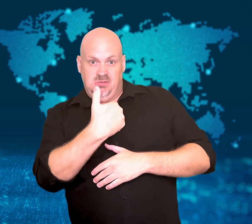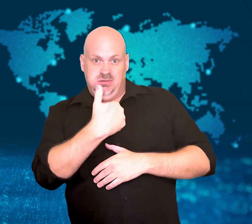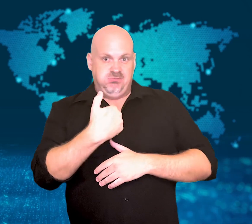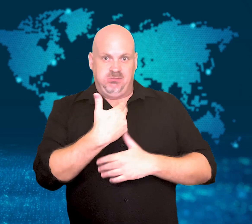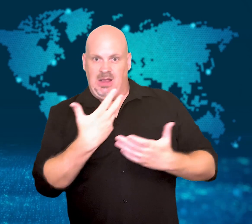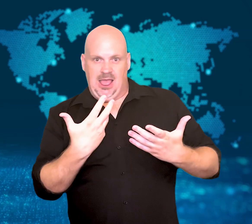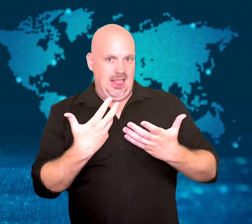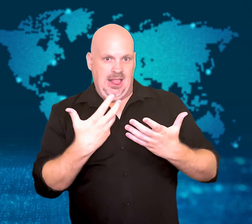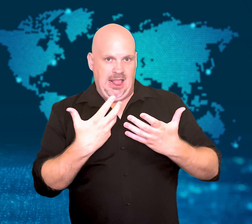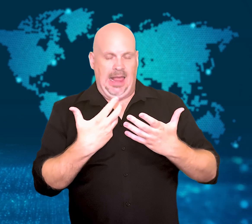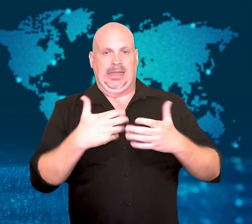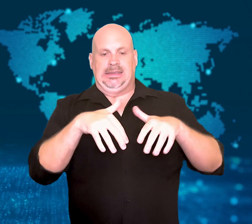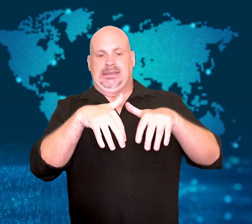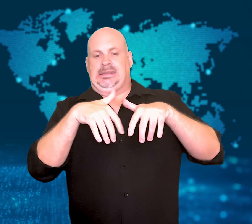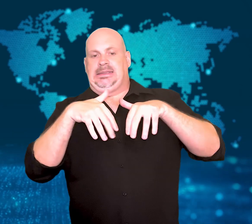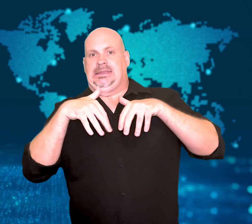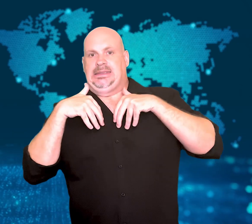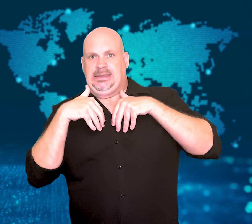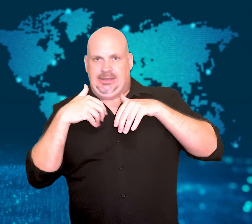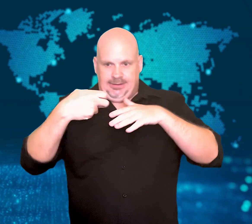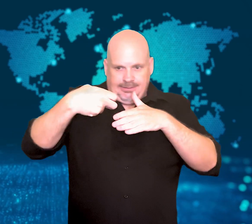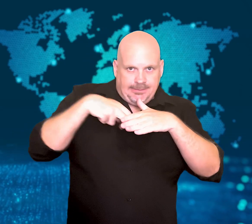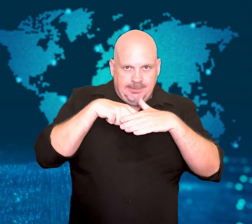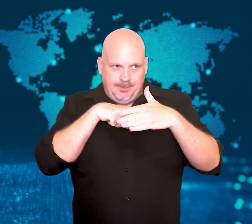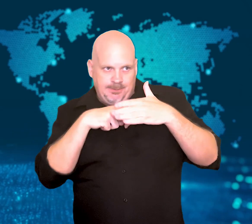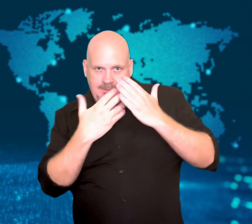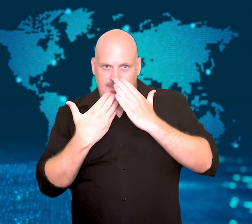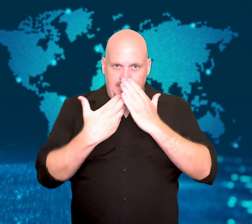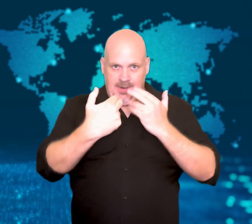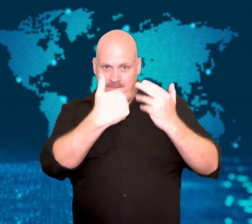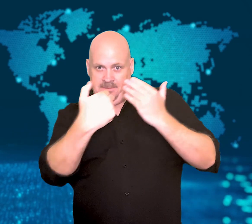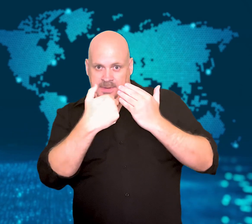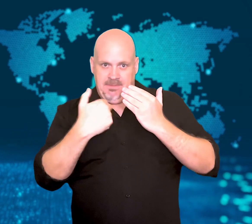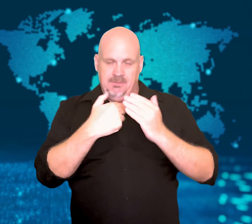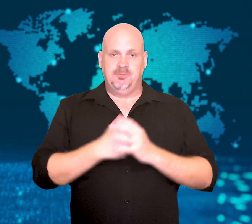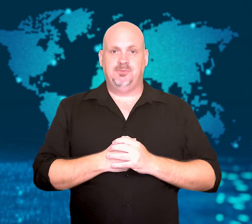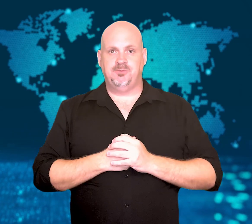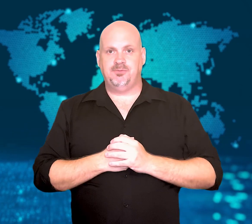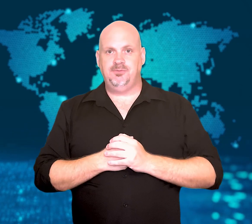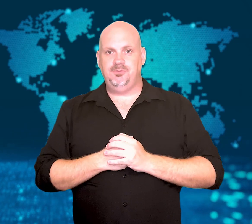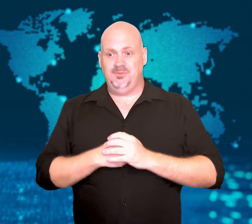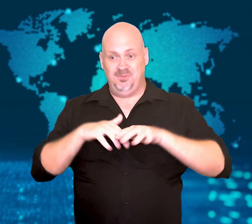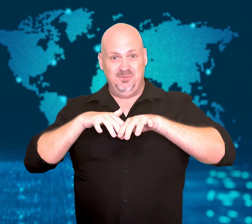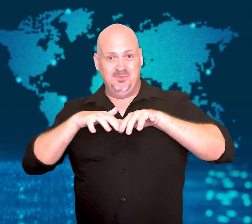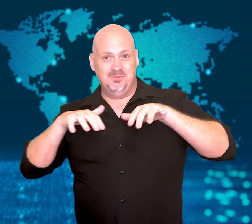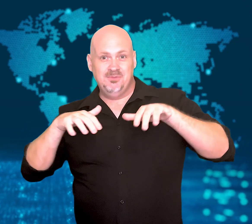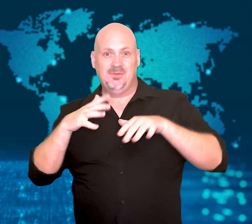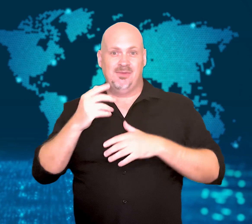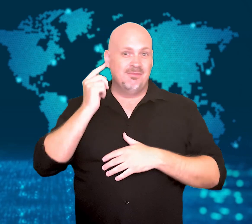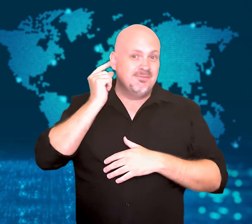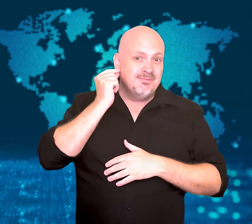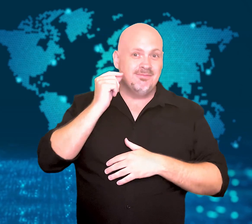Parents begged the police to enter the school.